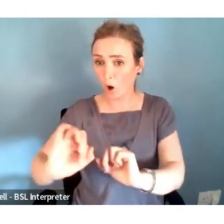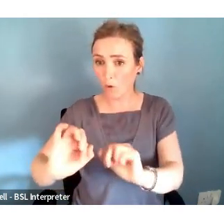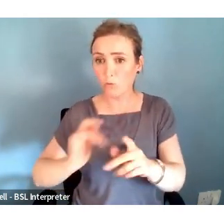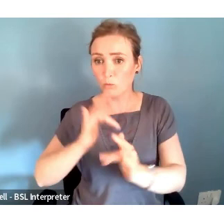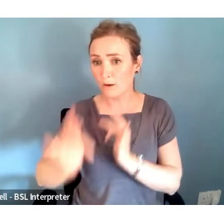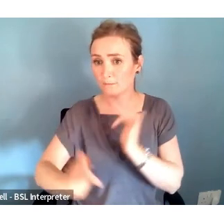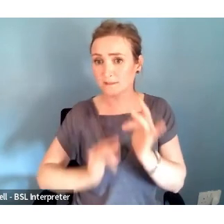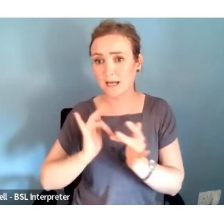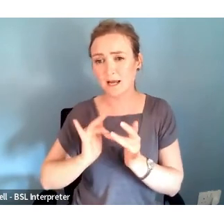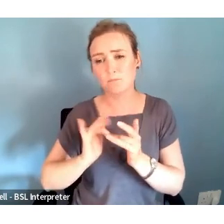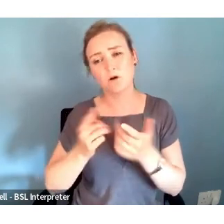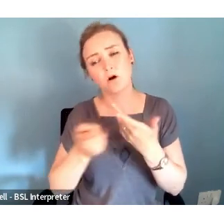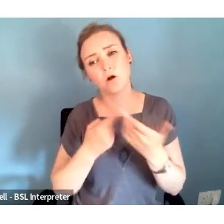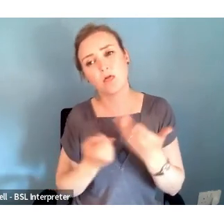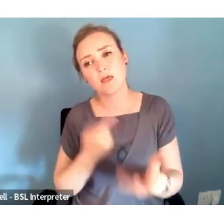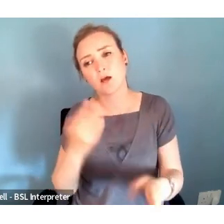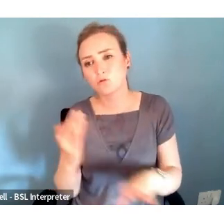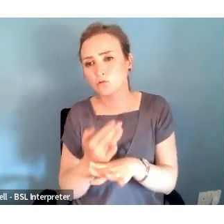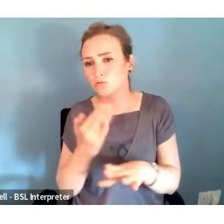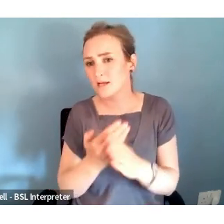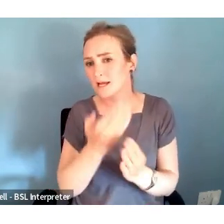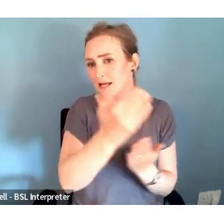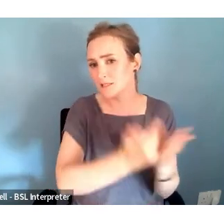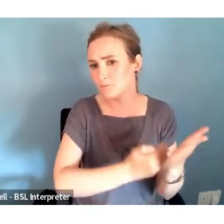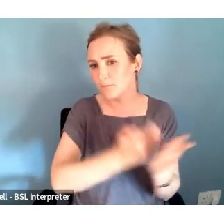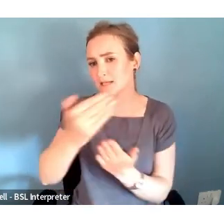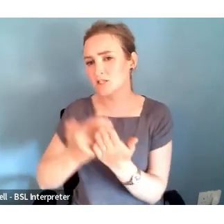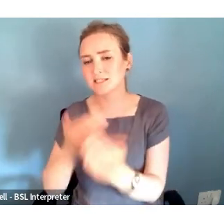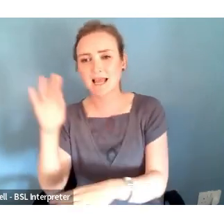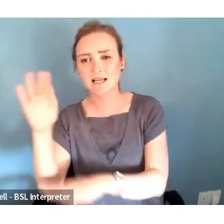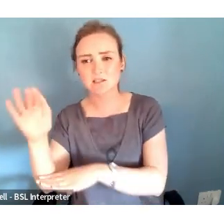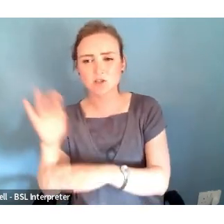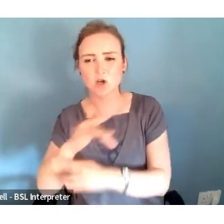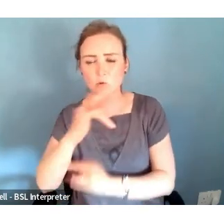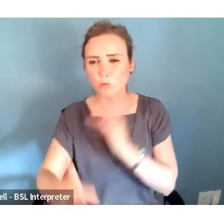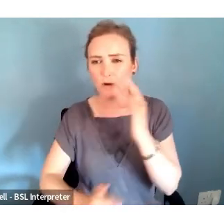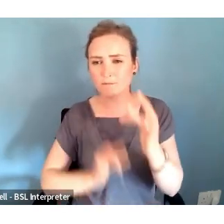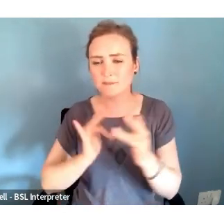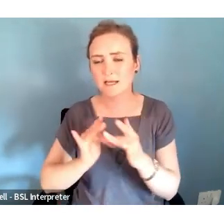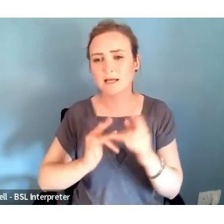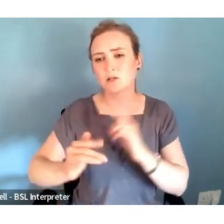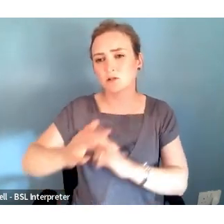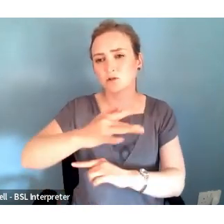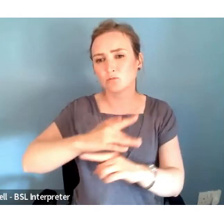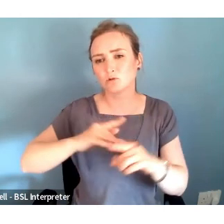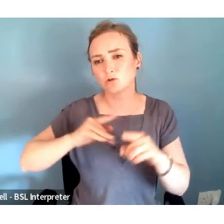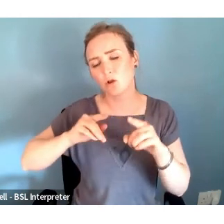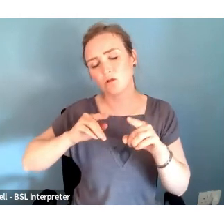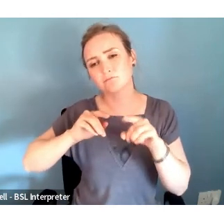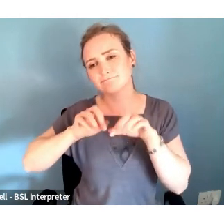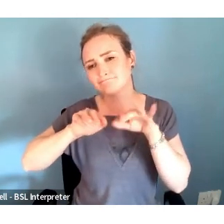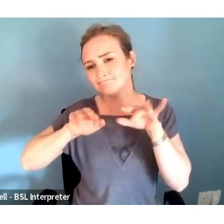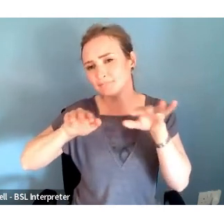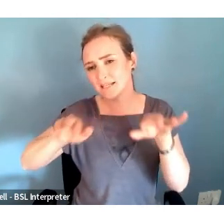careers pages. Other external website s. Social media. Just about what it's like to work for you, what